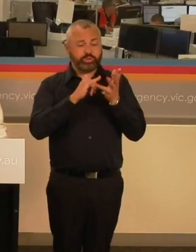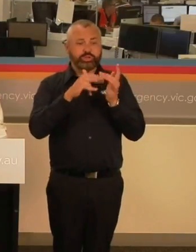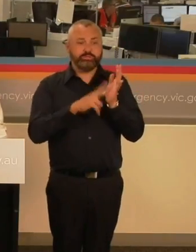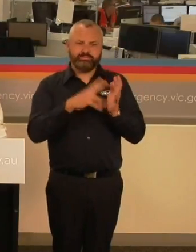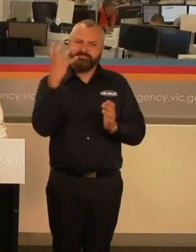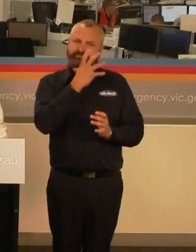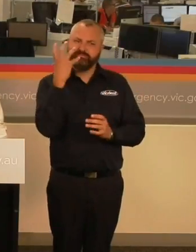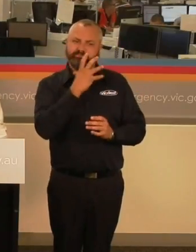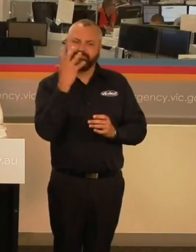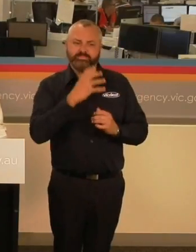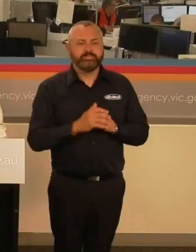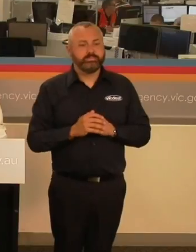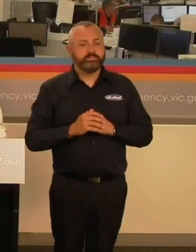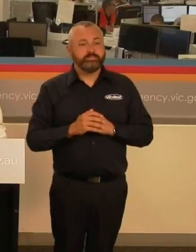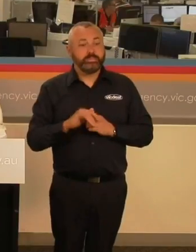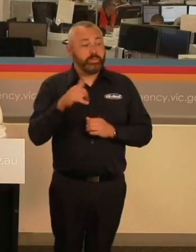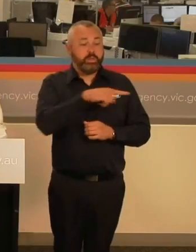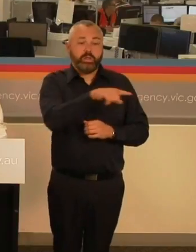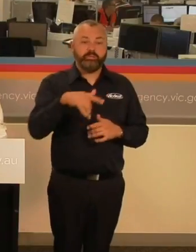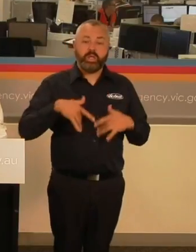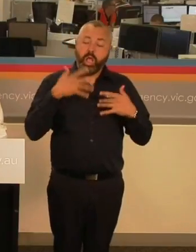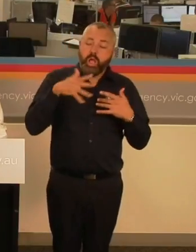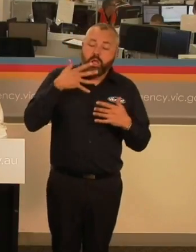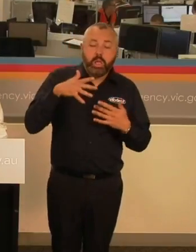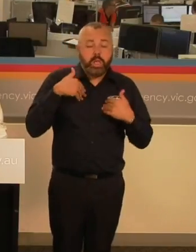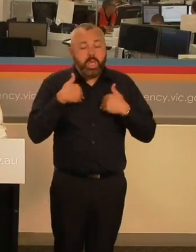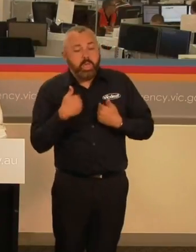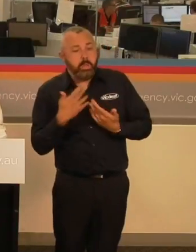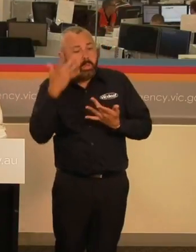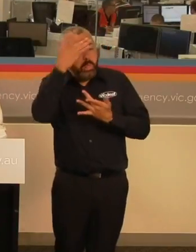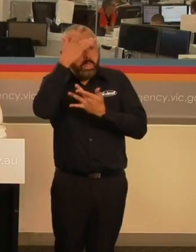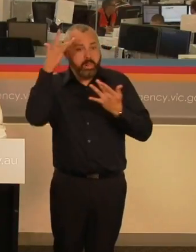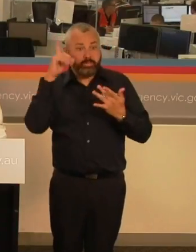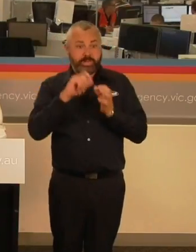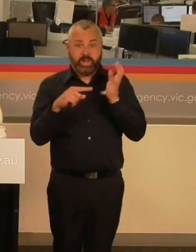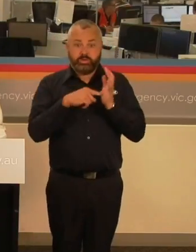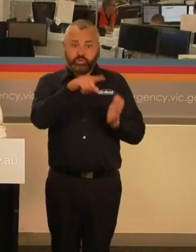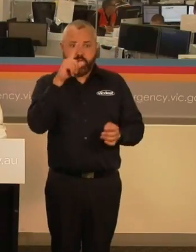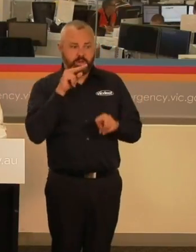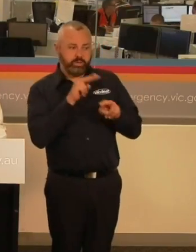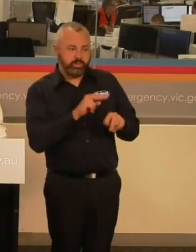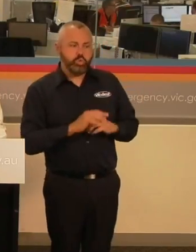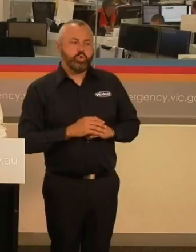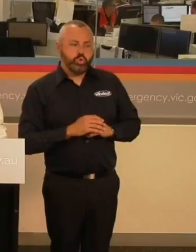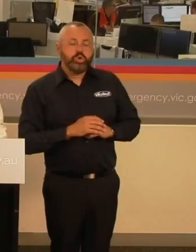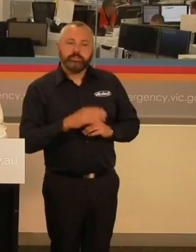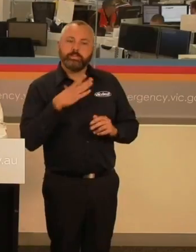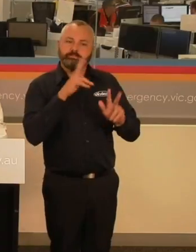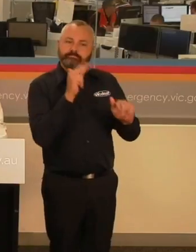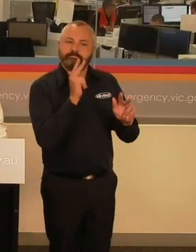the last thing I'll mention is leaving people in parked cars we know that doing